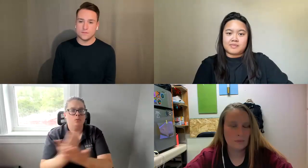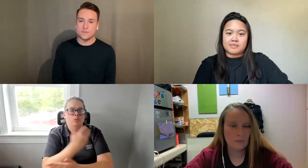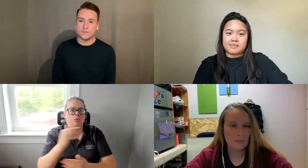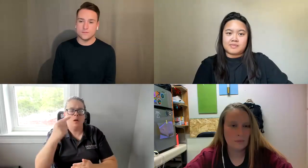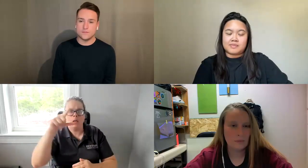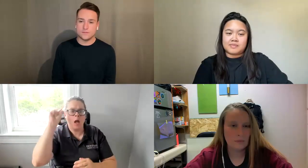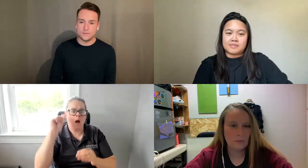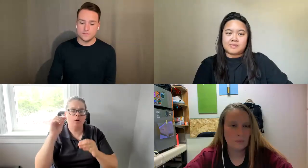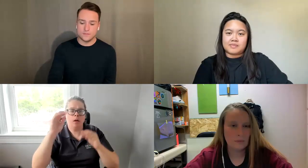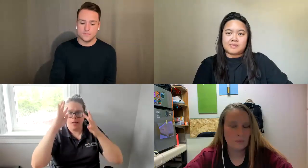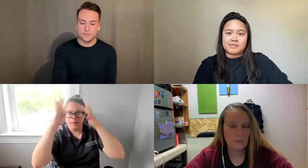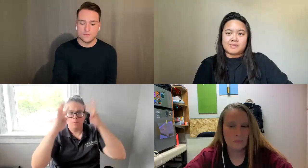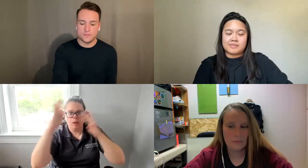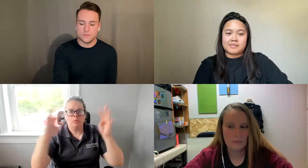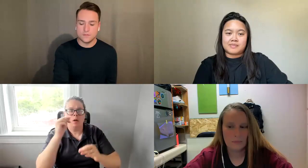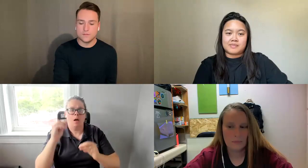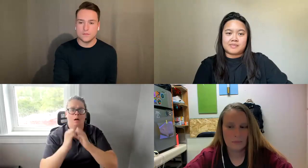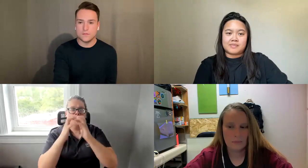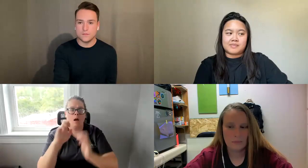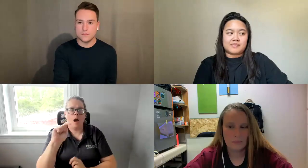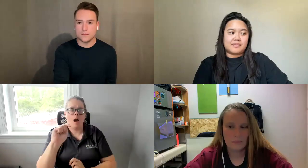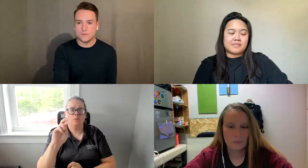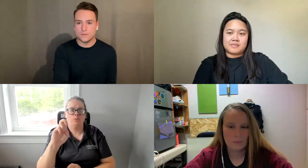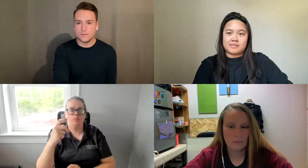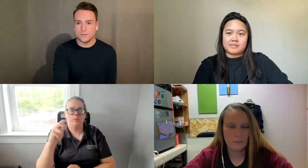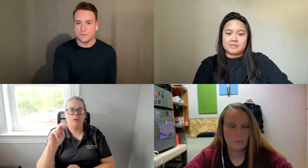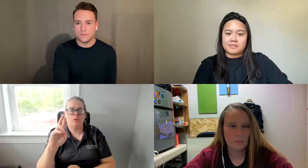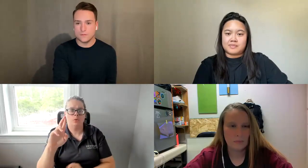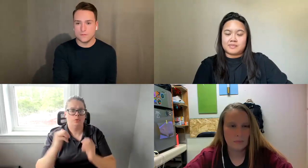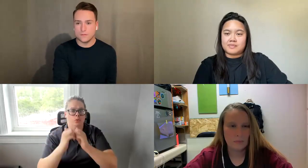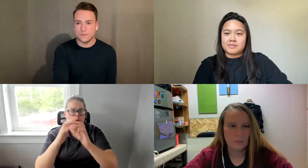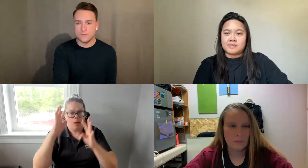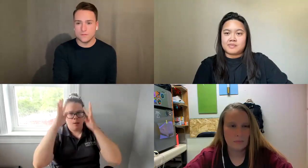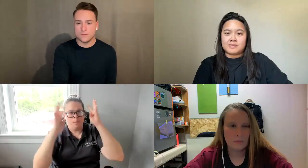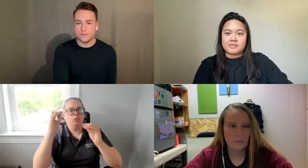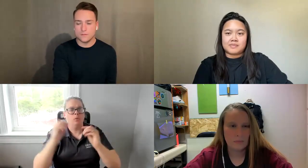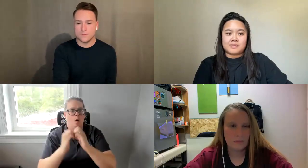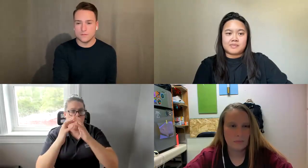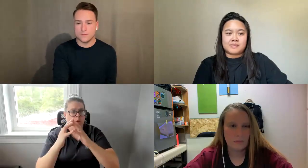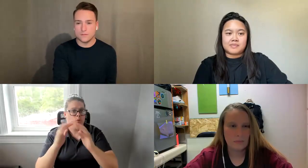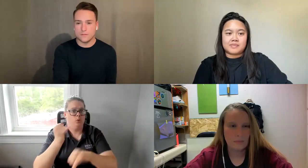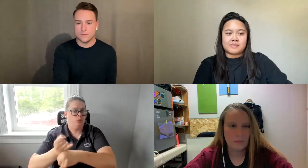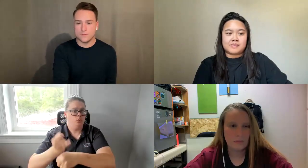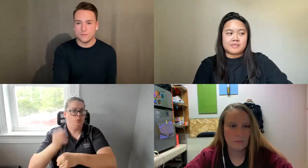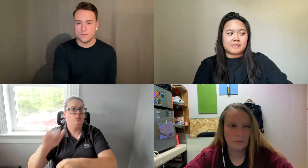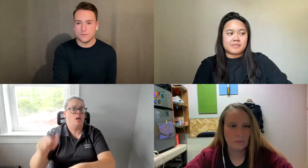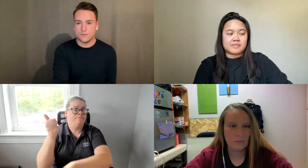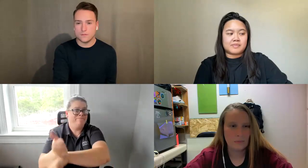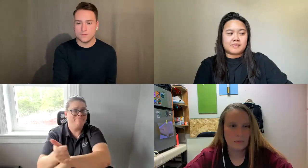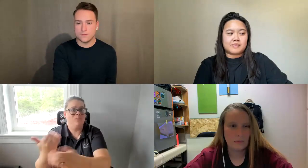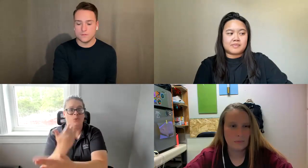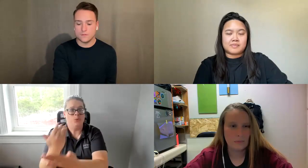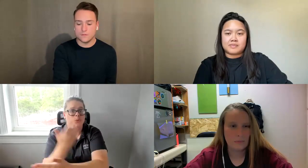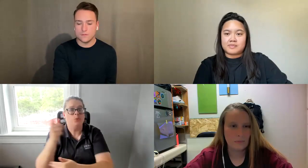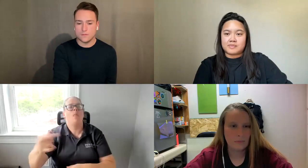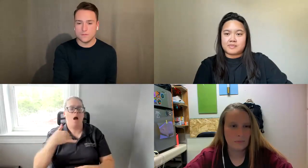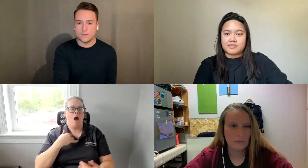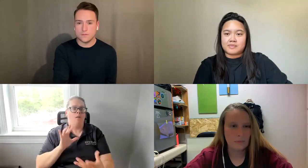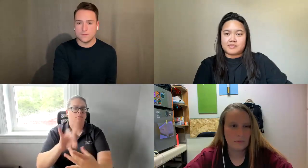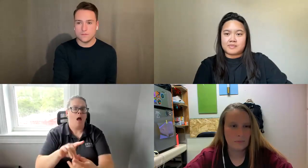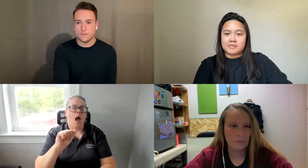Now, because Gallaudet University has a program for entrepreneurs, so it helps them as new